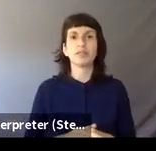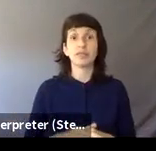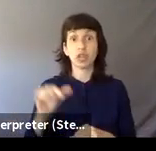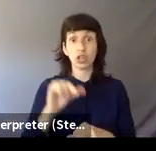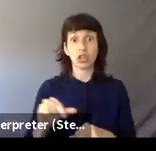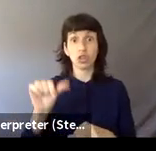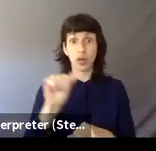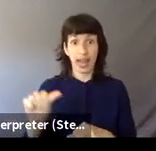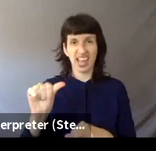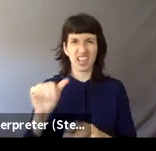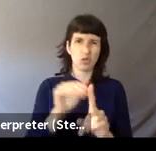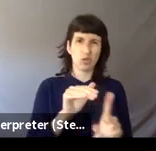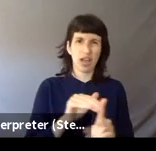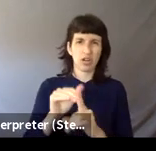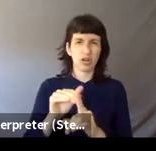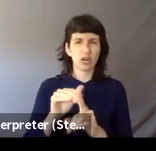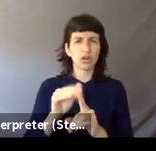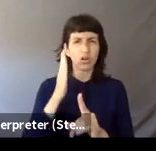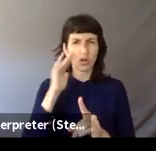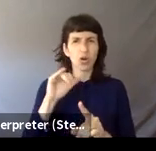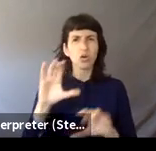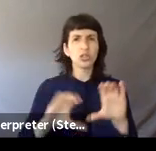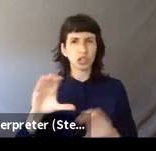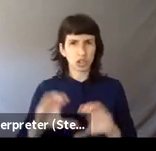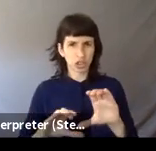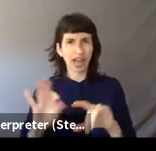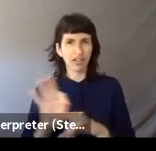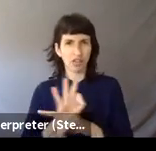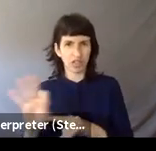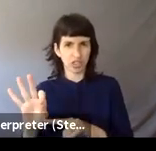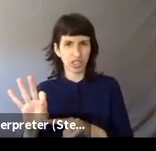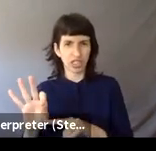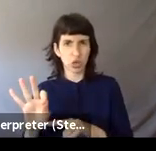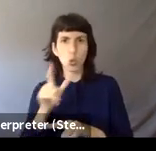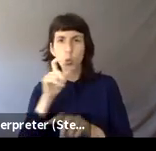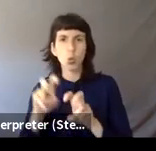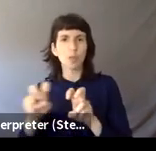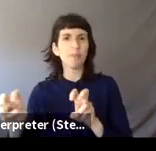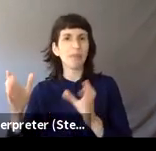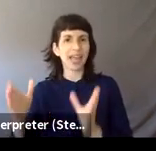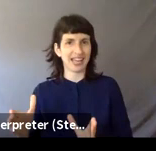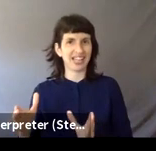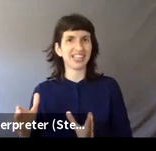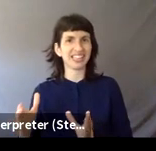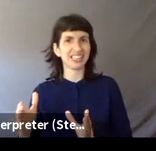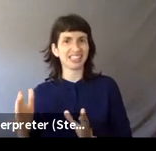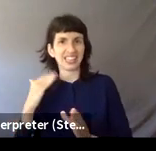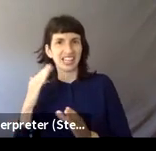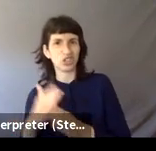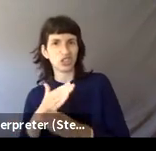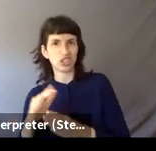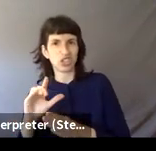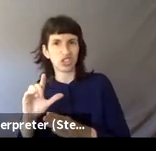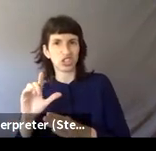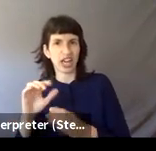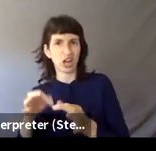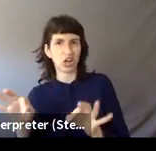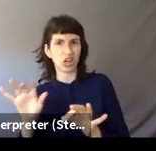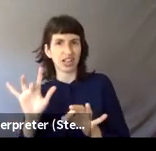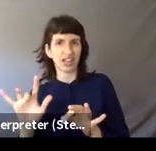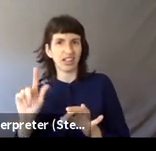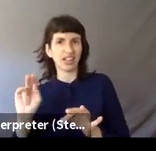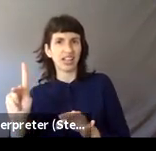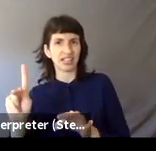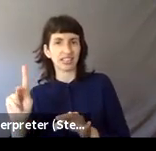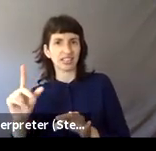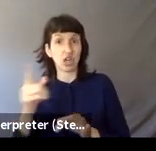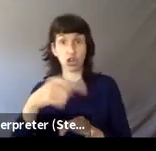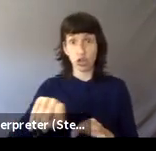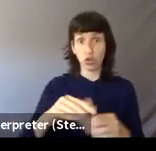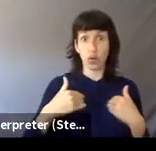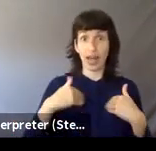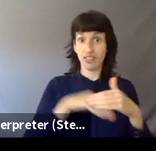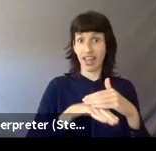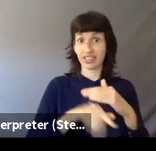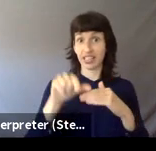we have to get them all ready to post and make sure they're ADA compliant, and have all the right features so those will be available as soon as we can get them out.